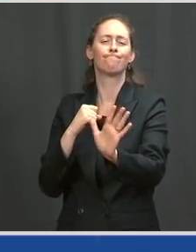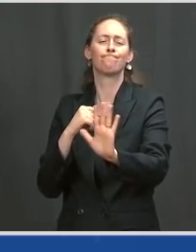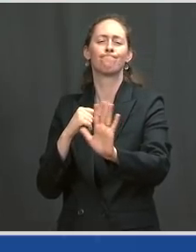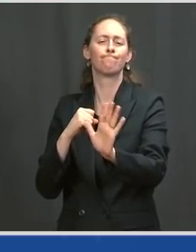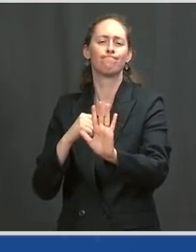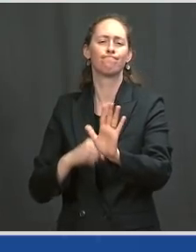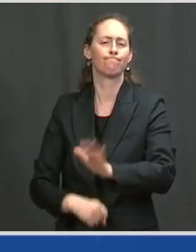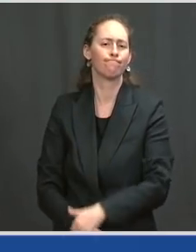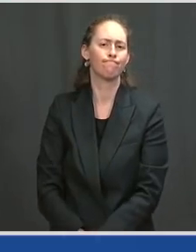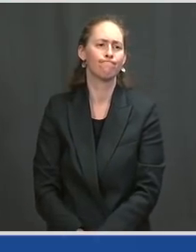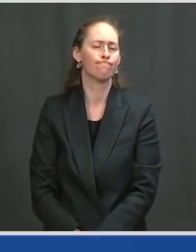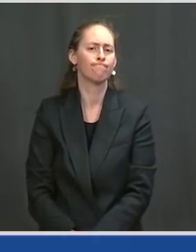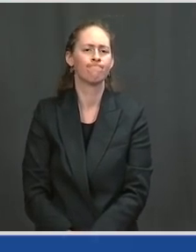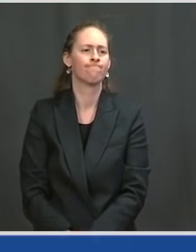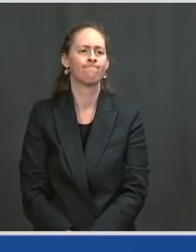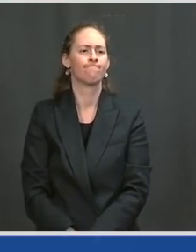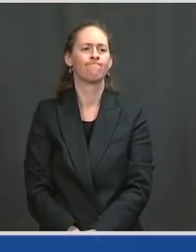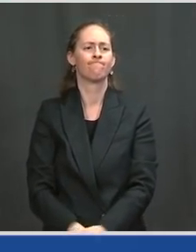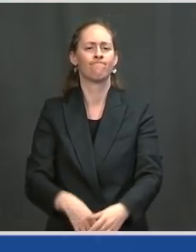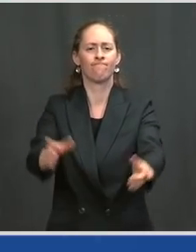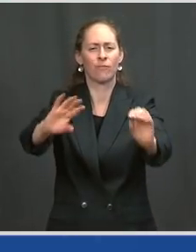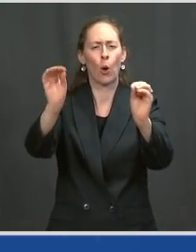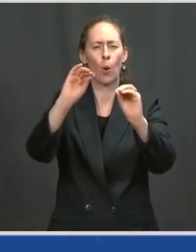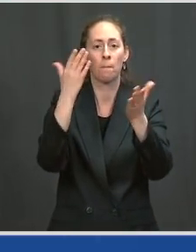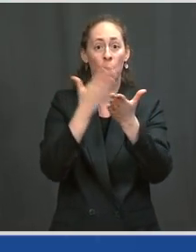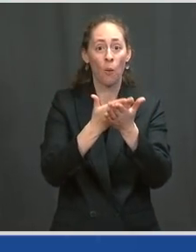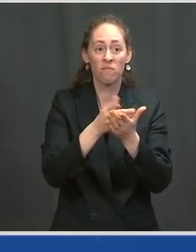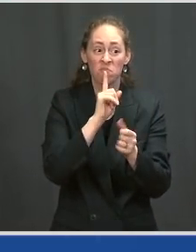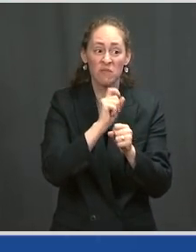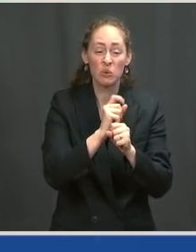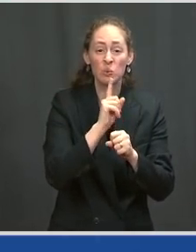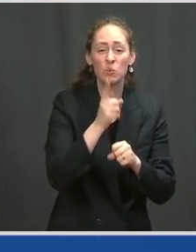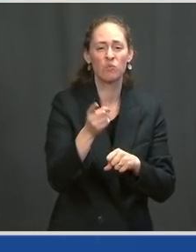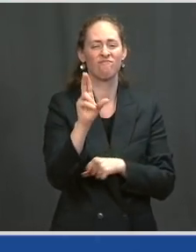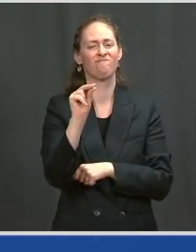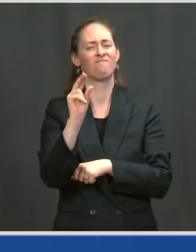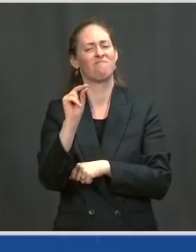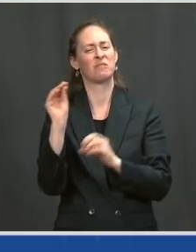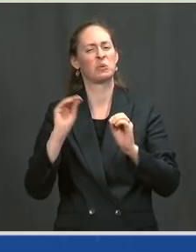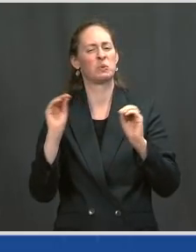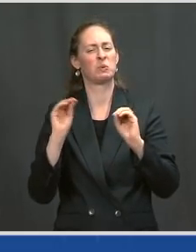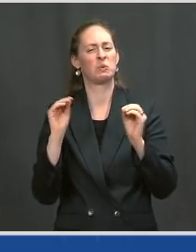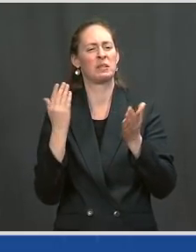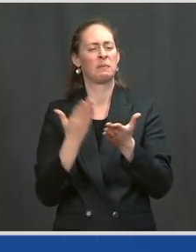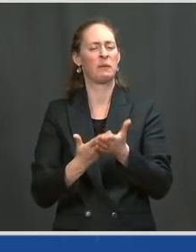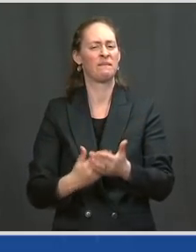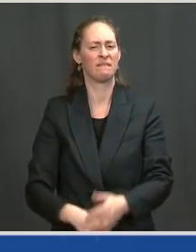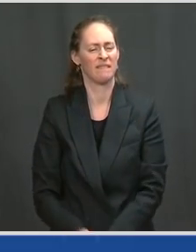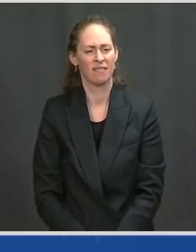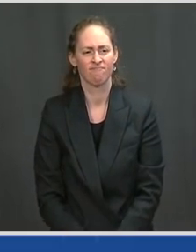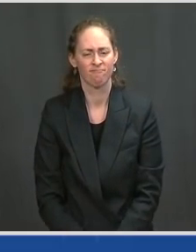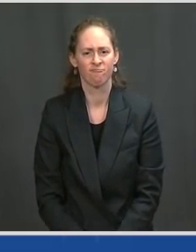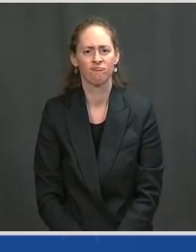look, it's easy to say -- the line has been, because of the generous unemployment benefits,